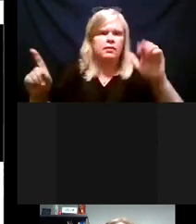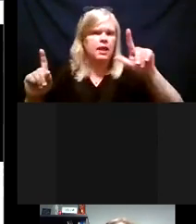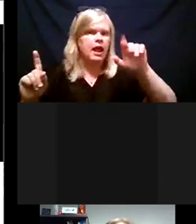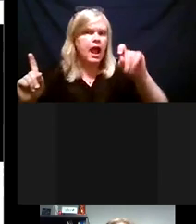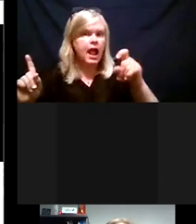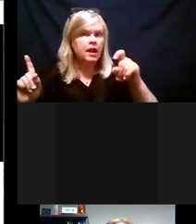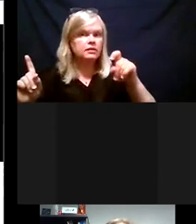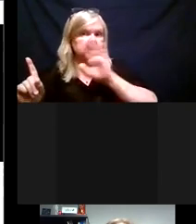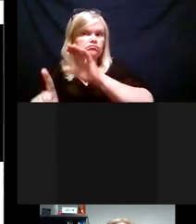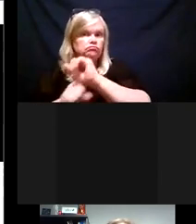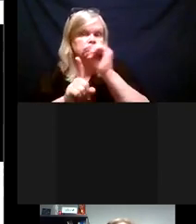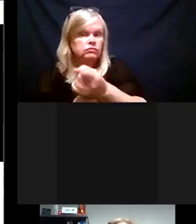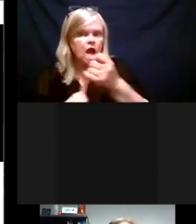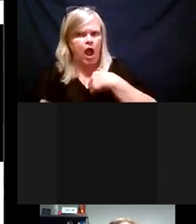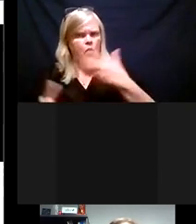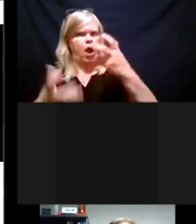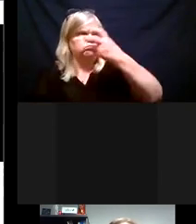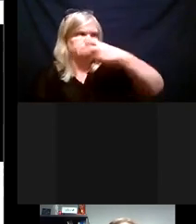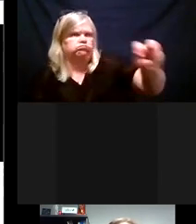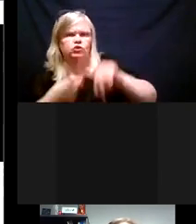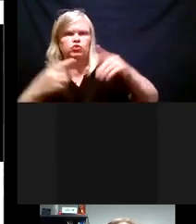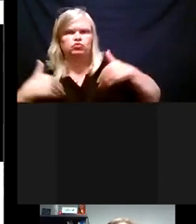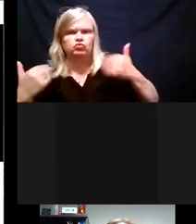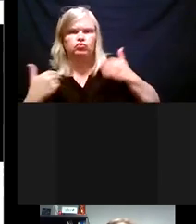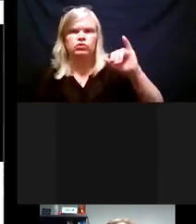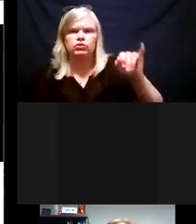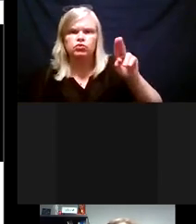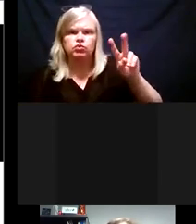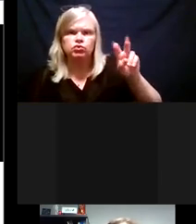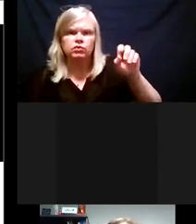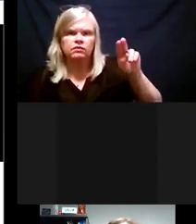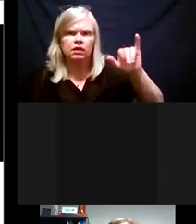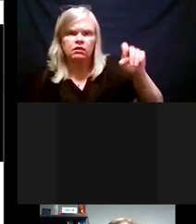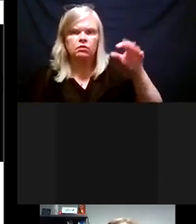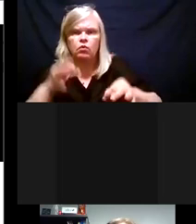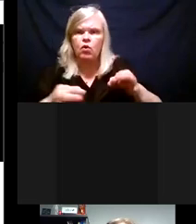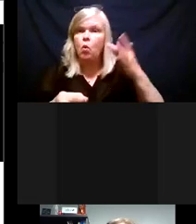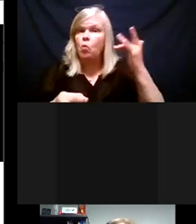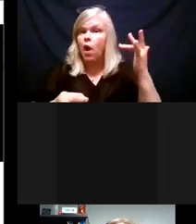COURT SO THAT ALEX DOESN'T HAVE THAT ON THEIR RECORD AND THAT